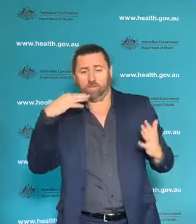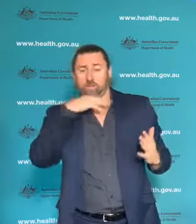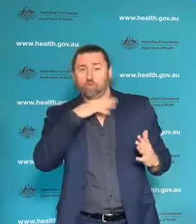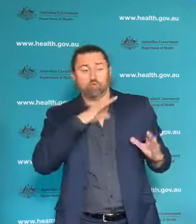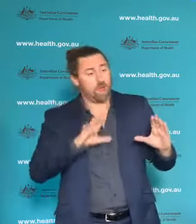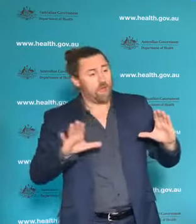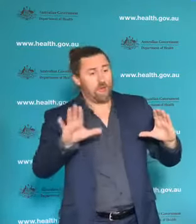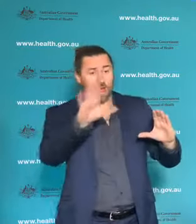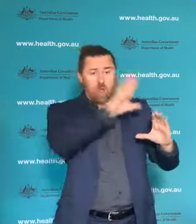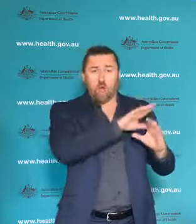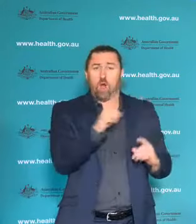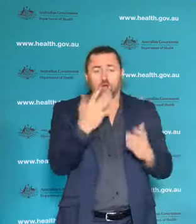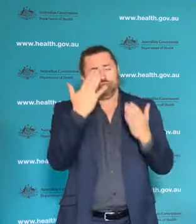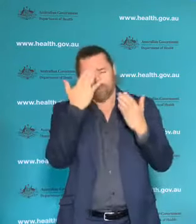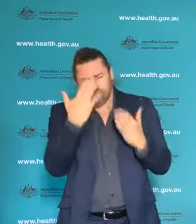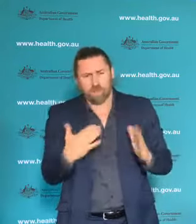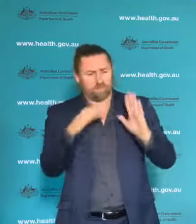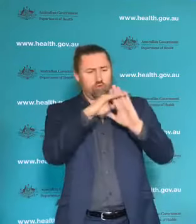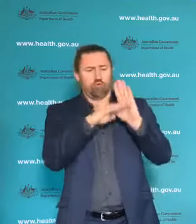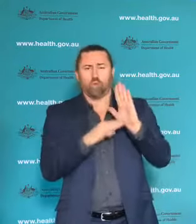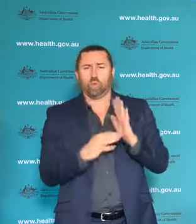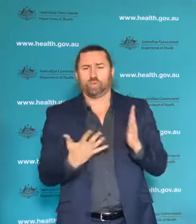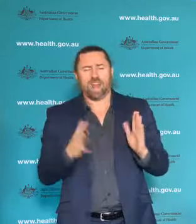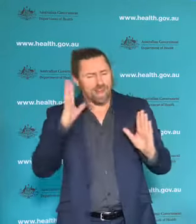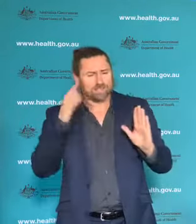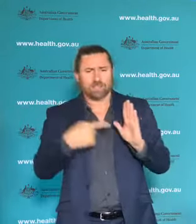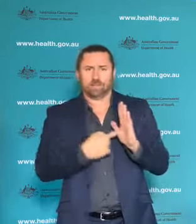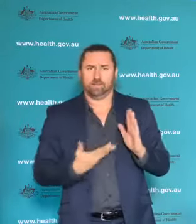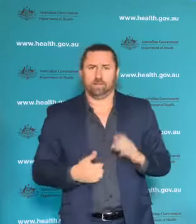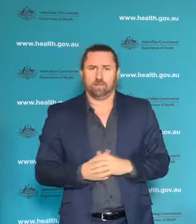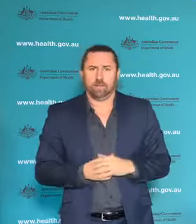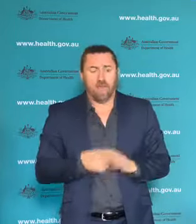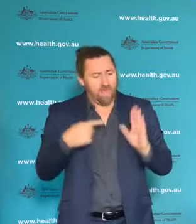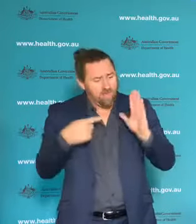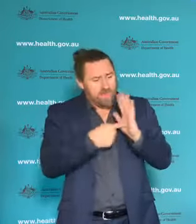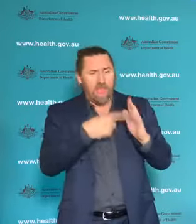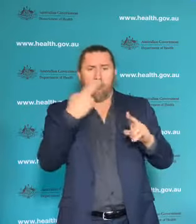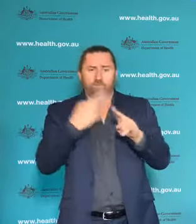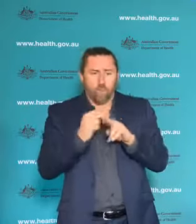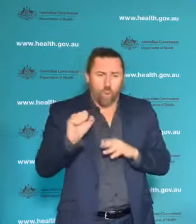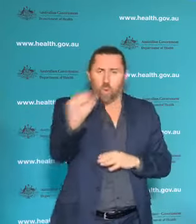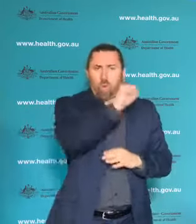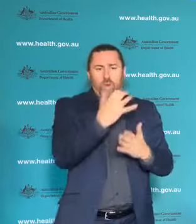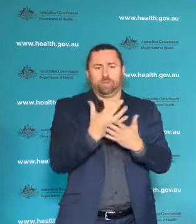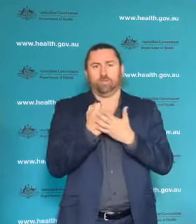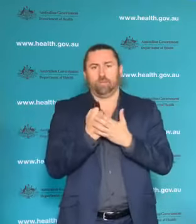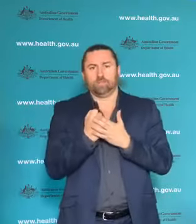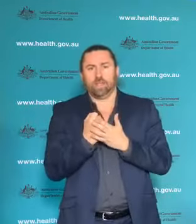currently in place. The restrictions which are protecting everybody and which are there to stop the spread.